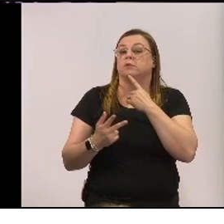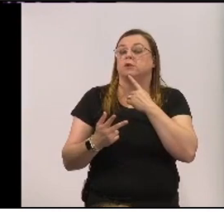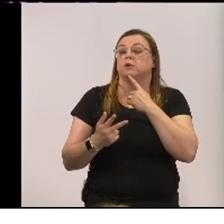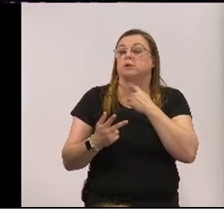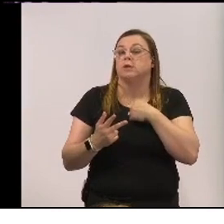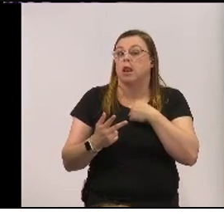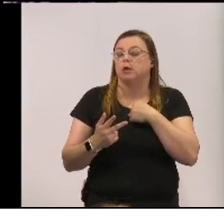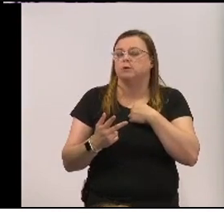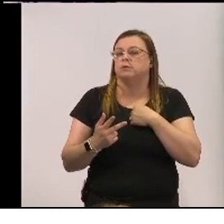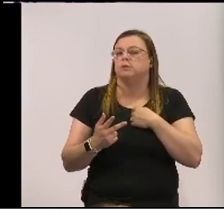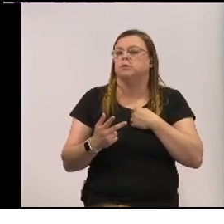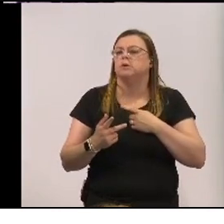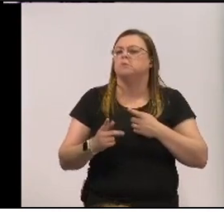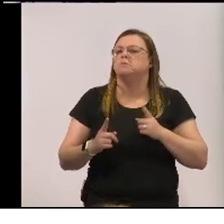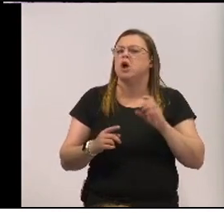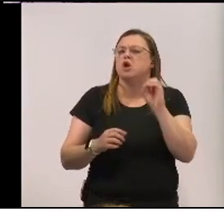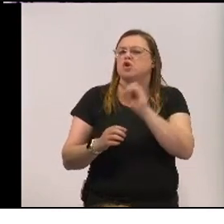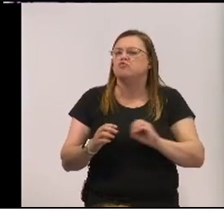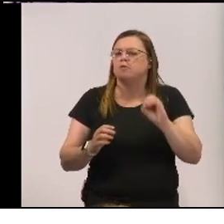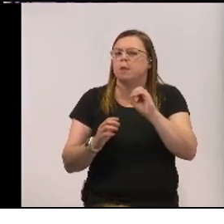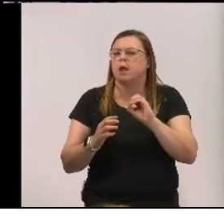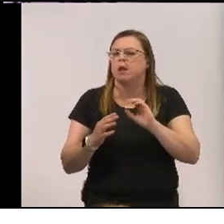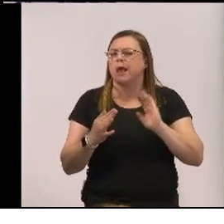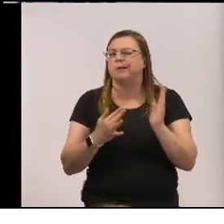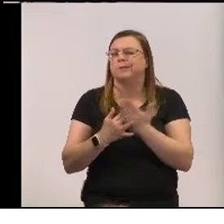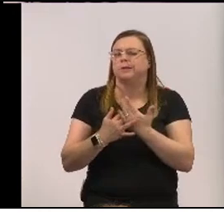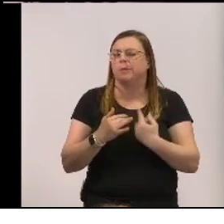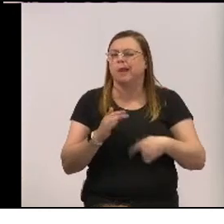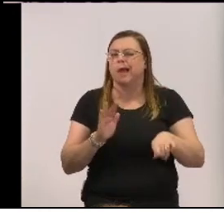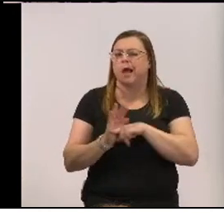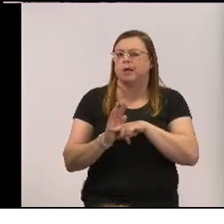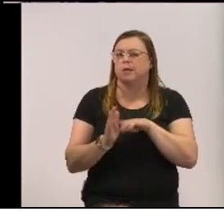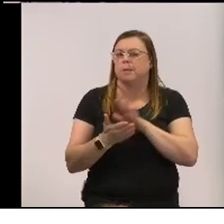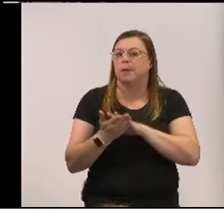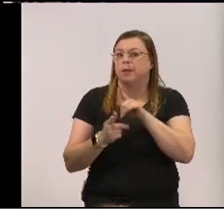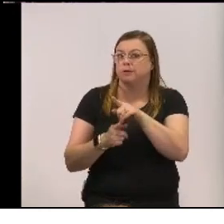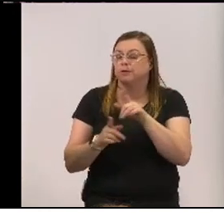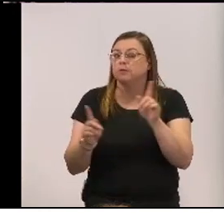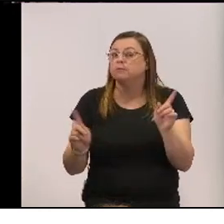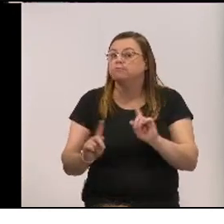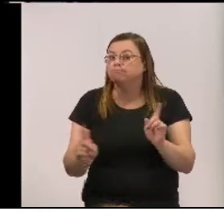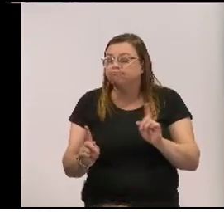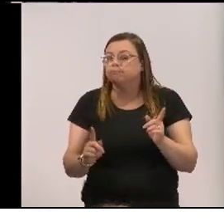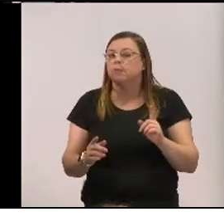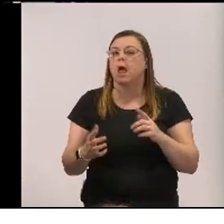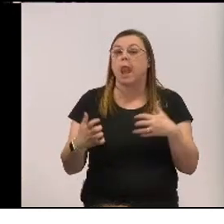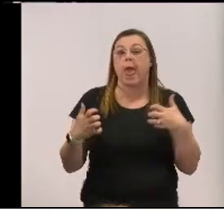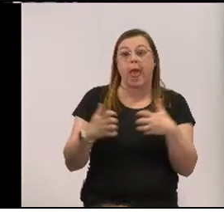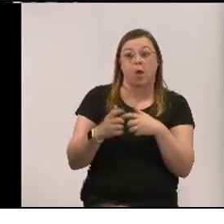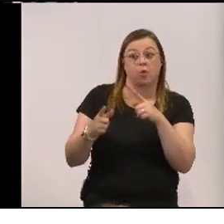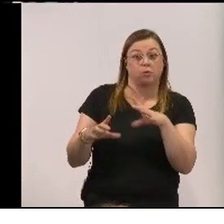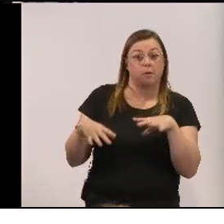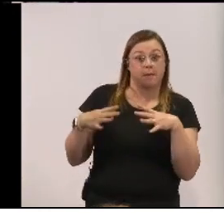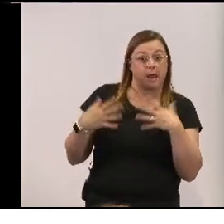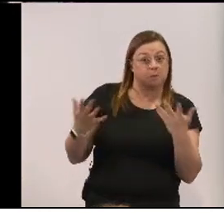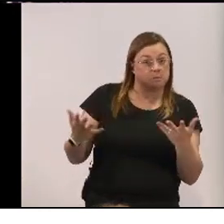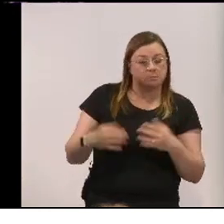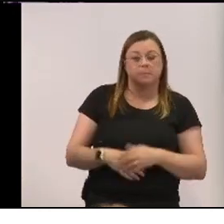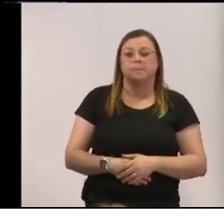what the European Accessibility Act means for you and how are you preparing for it.